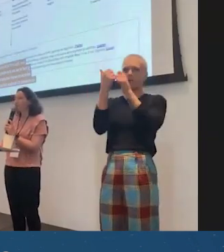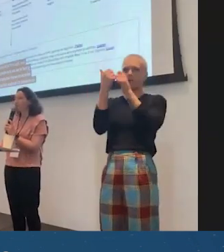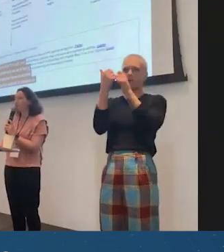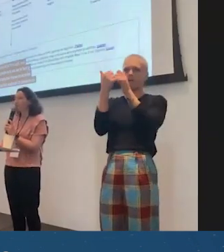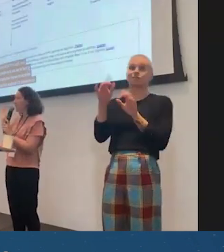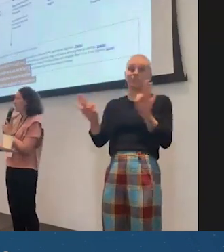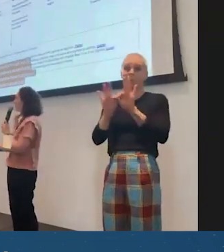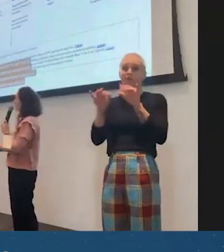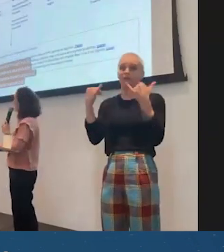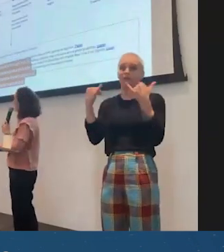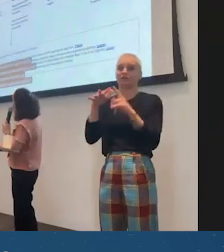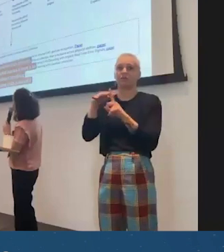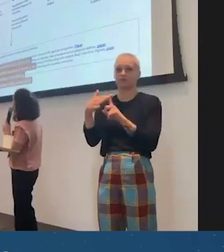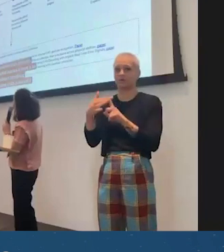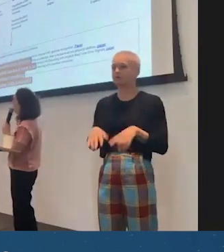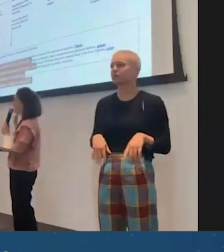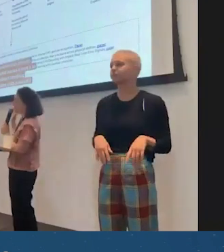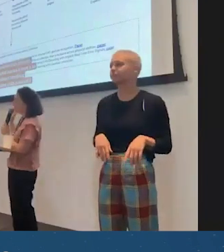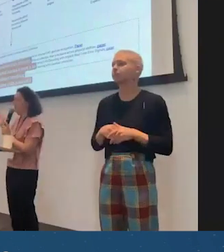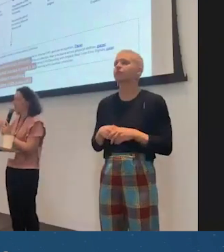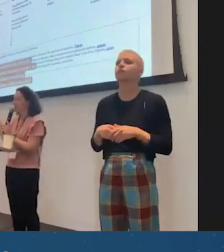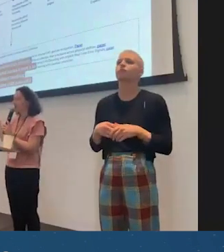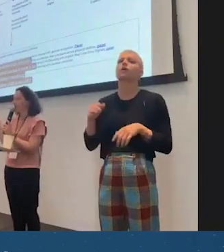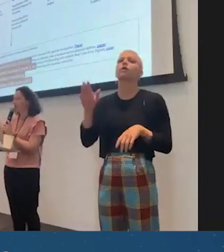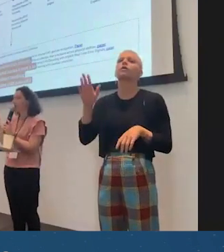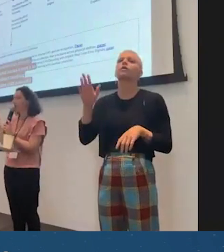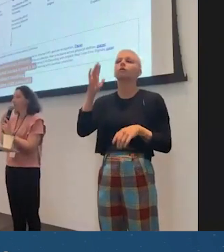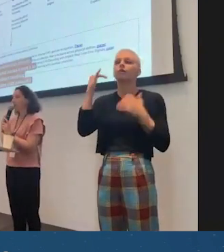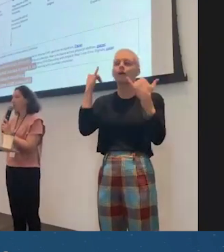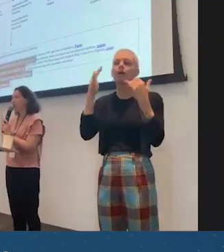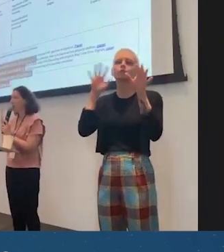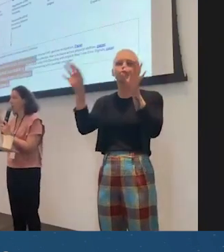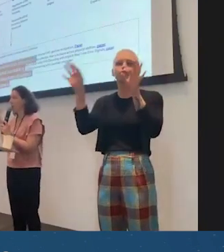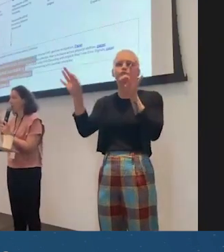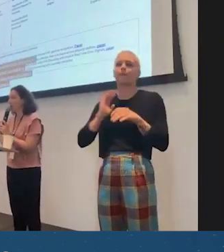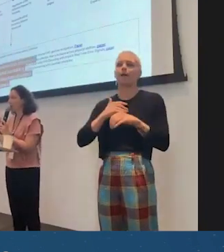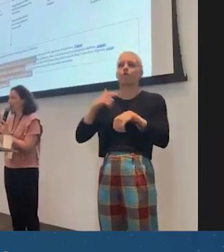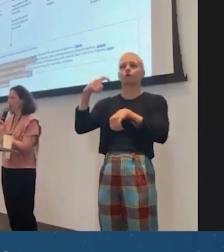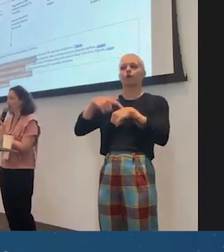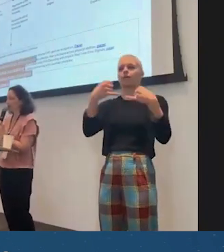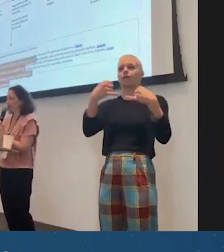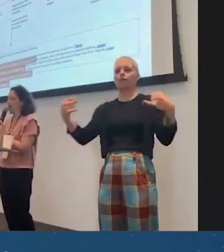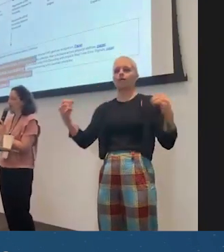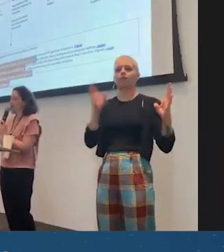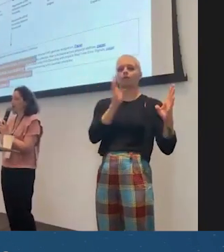And I thought I'd give you a little bit of a timeline of some of the way in which we've been invested in this.